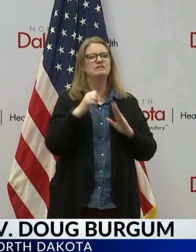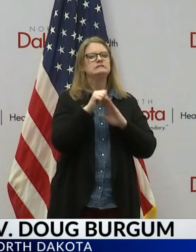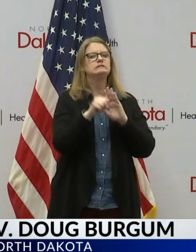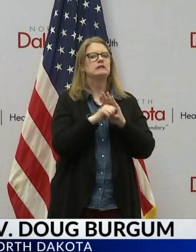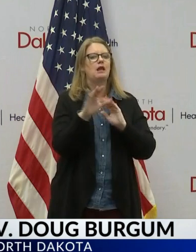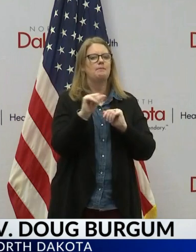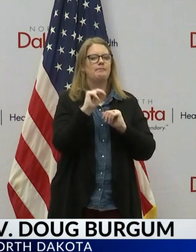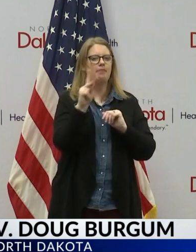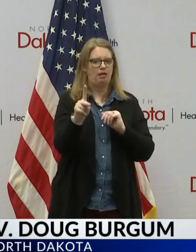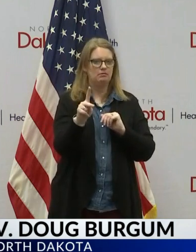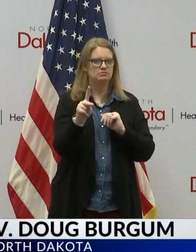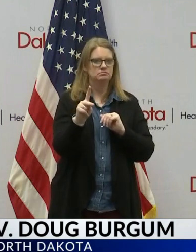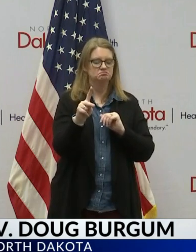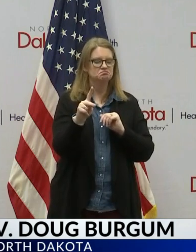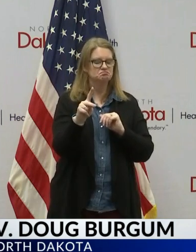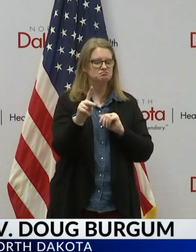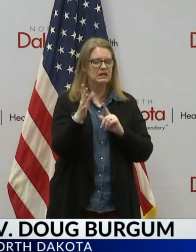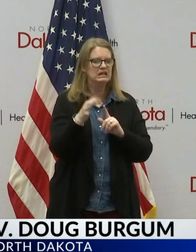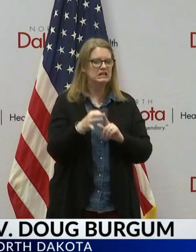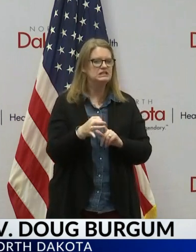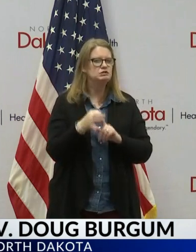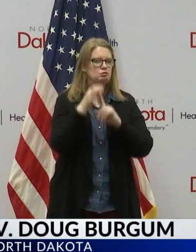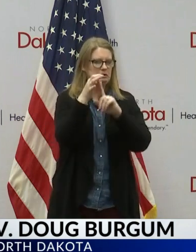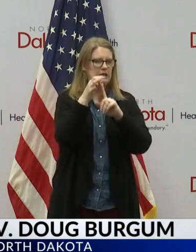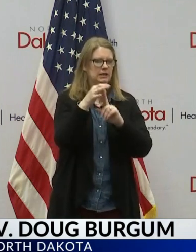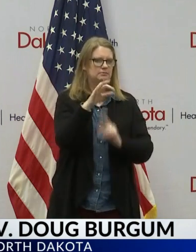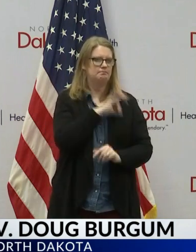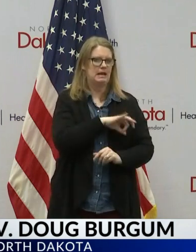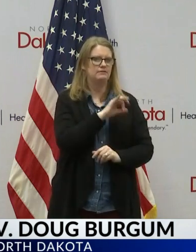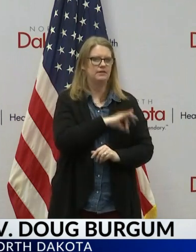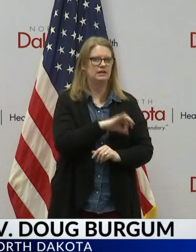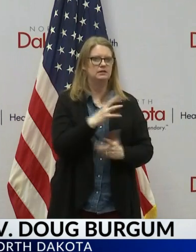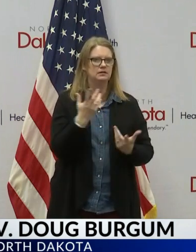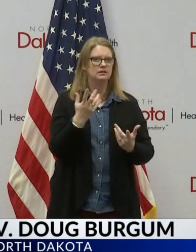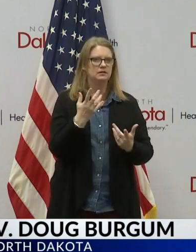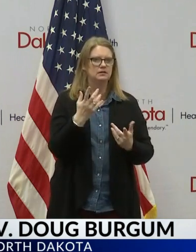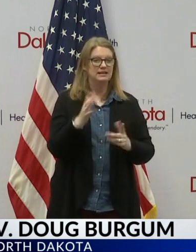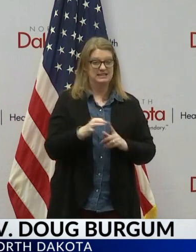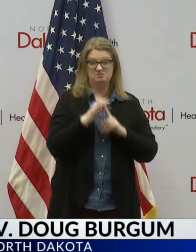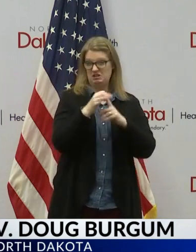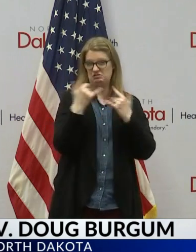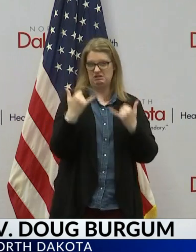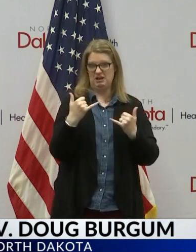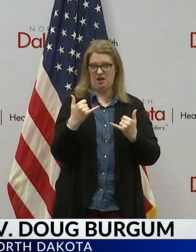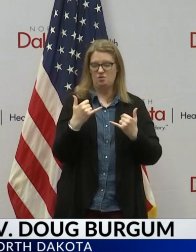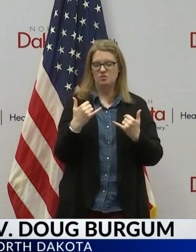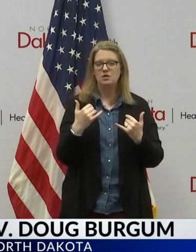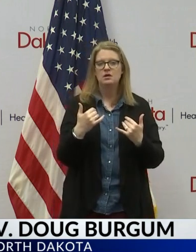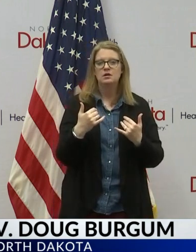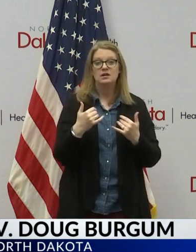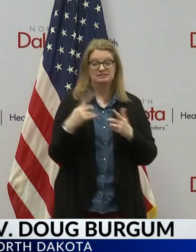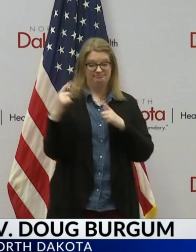STOCKED AND -- ONE OF THE THINGS WE ARE FORTUNATE ABOUT IN NORTH DAKOTA THE ONLY STATE WITH A STATE OWNED BANK AND